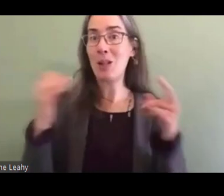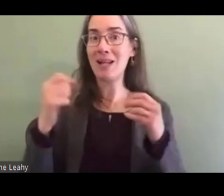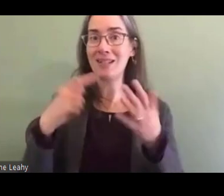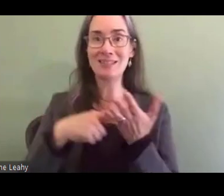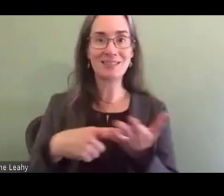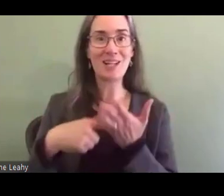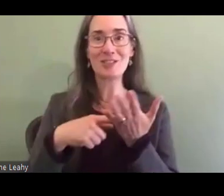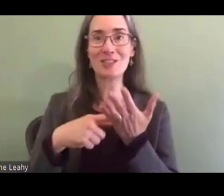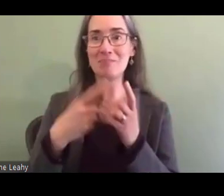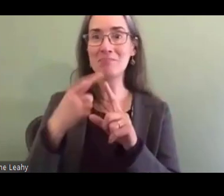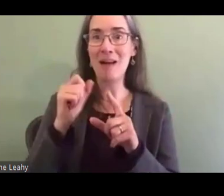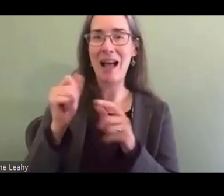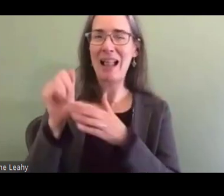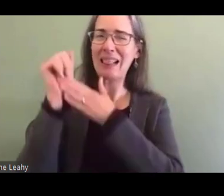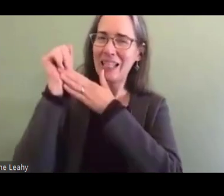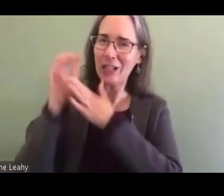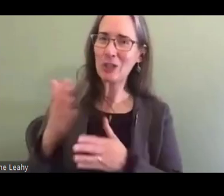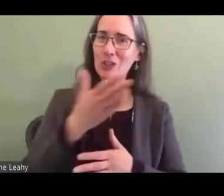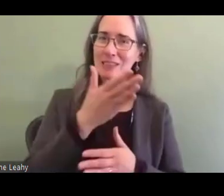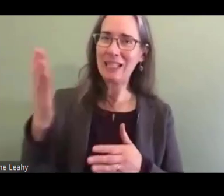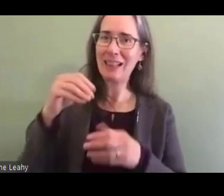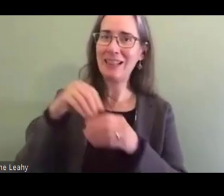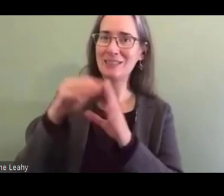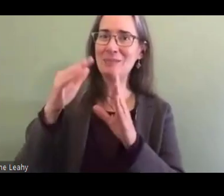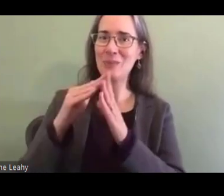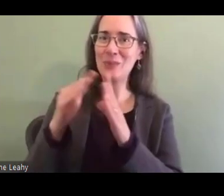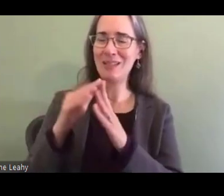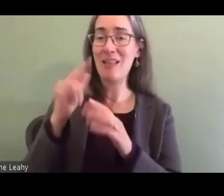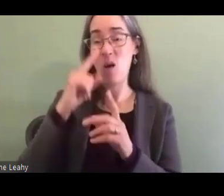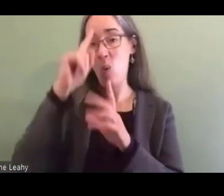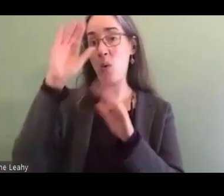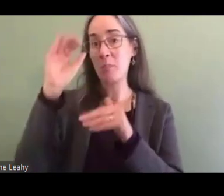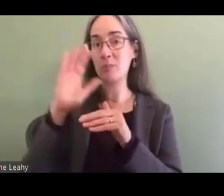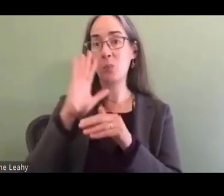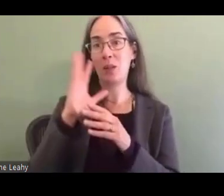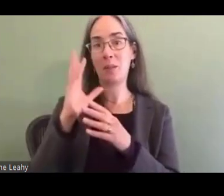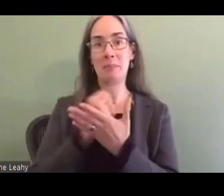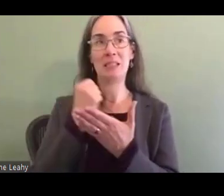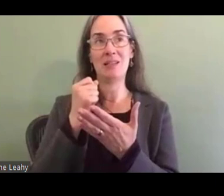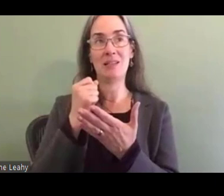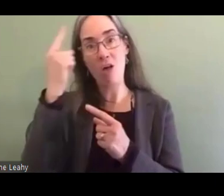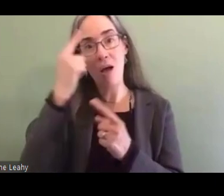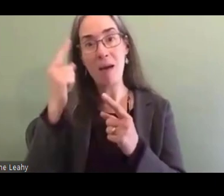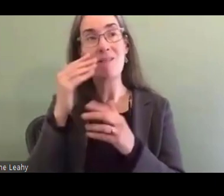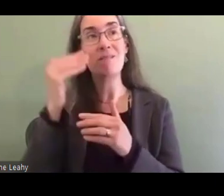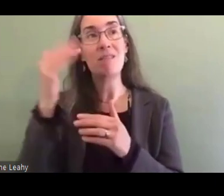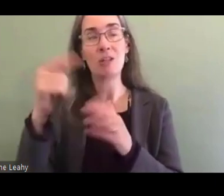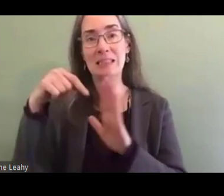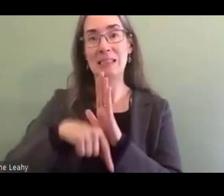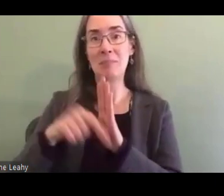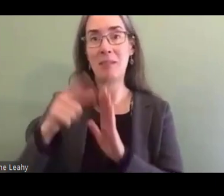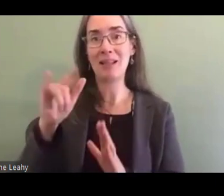that I hope will be thought about very deeply. Bruce?